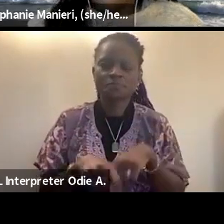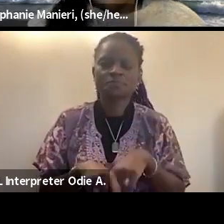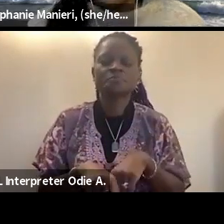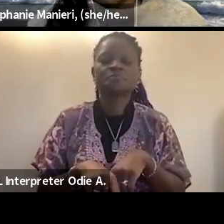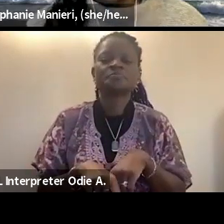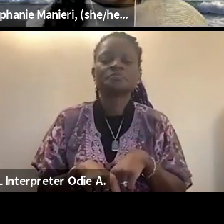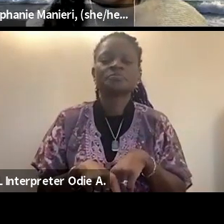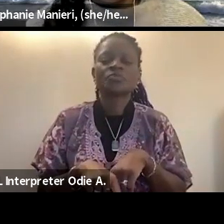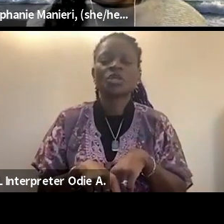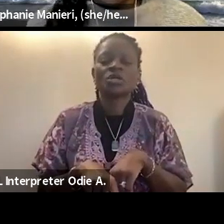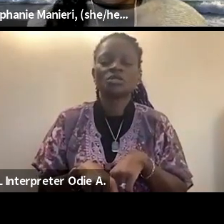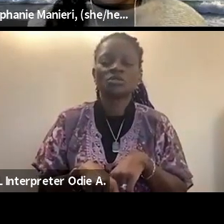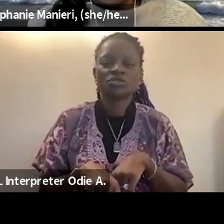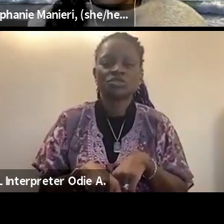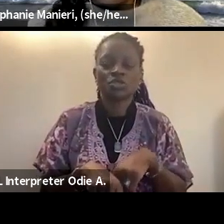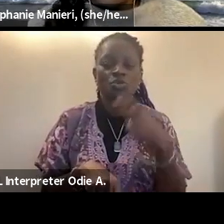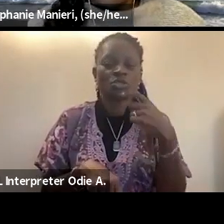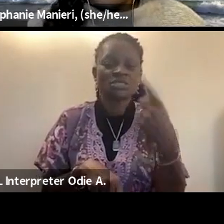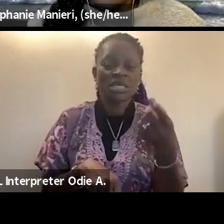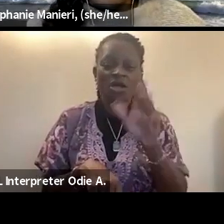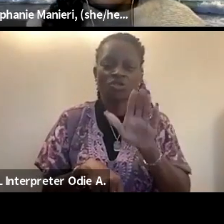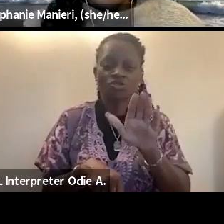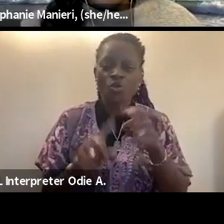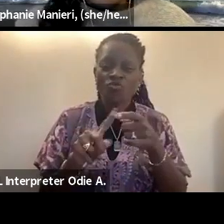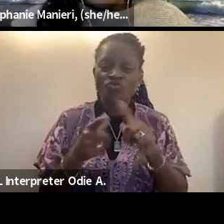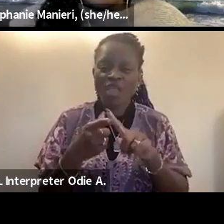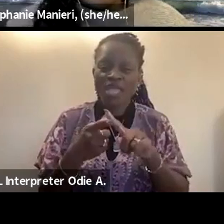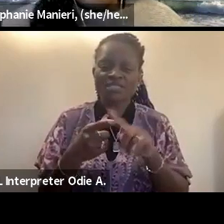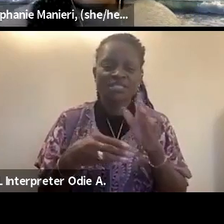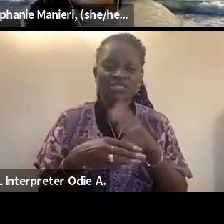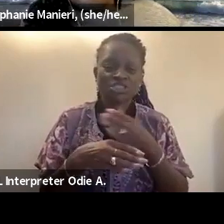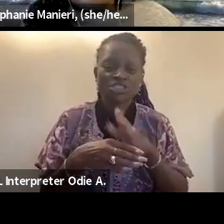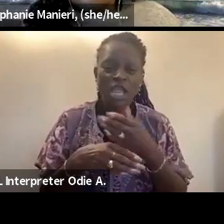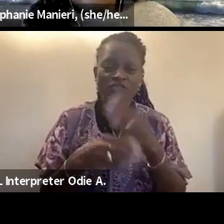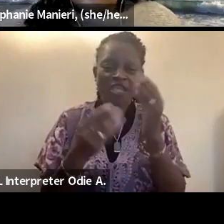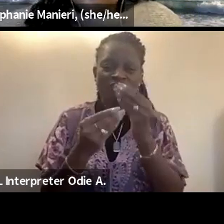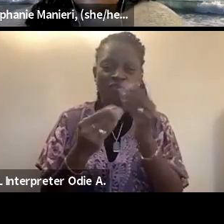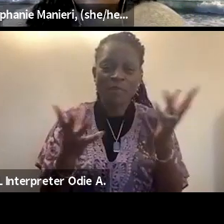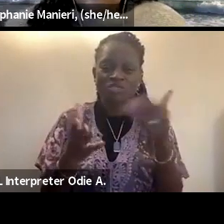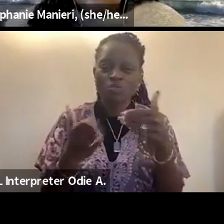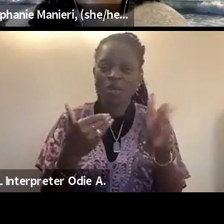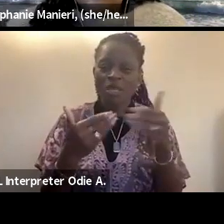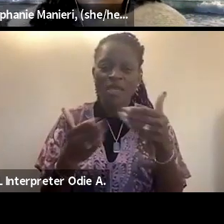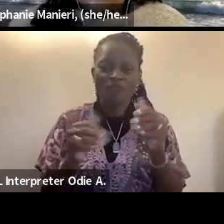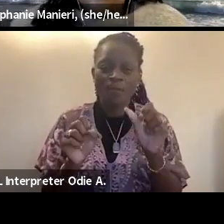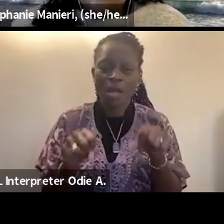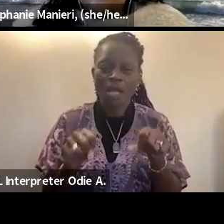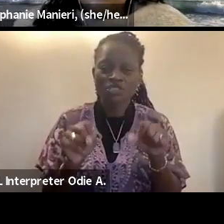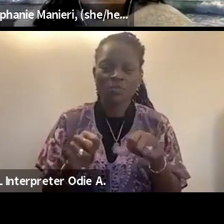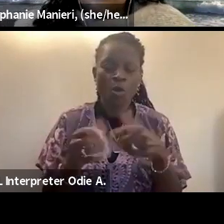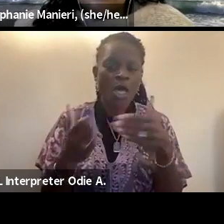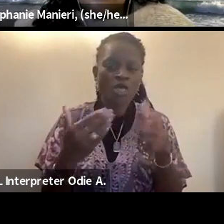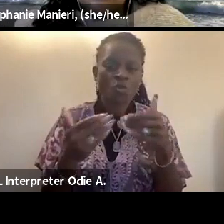please tell your friends and share this information when you can. And otherwise, we will see you again.